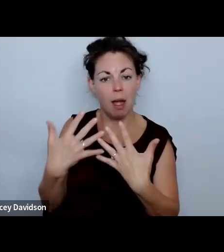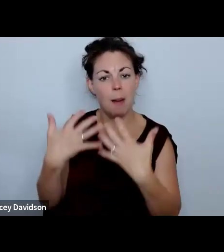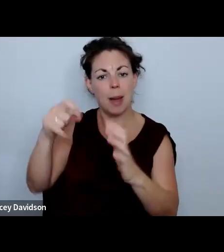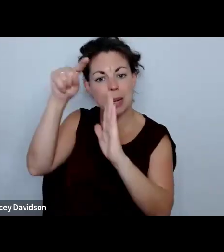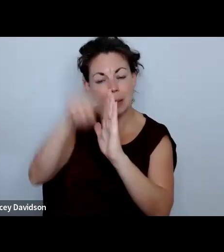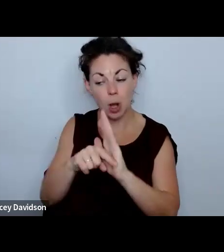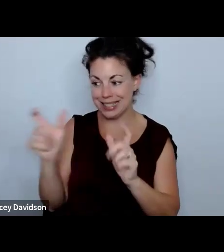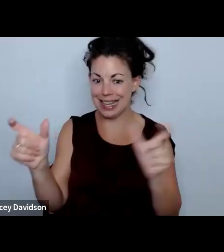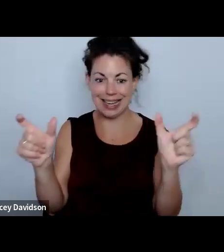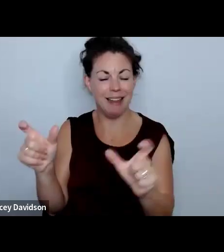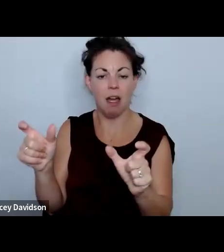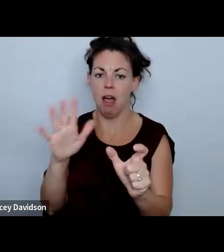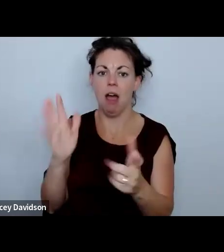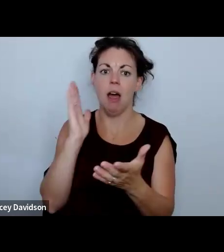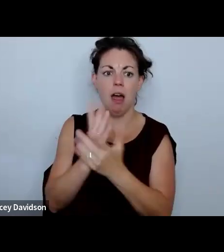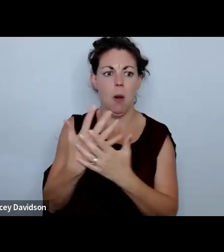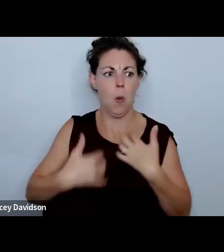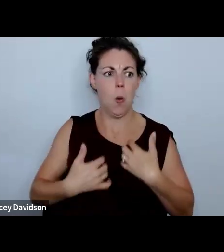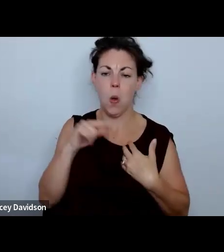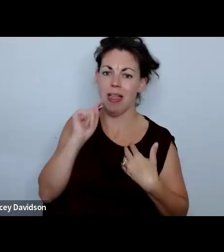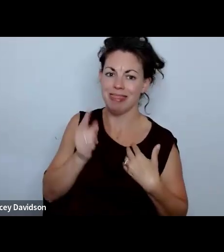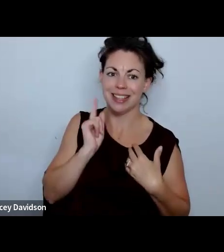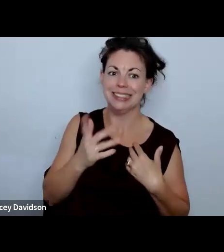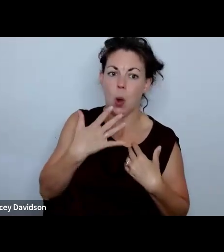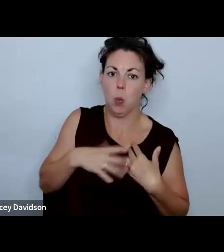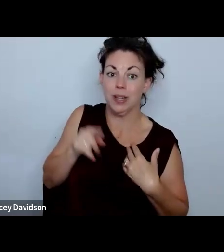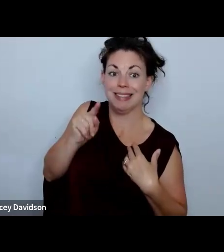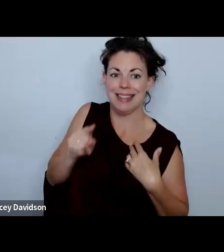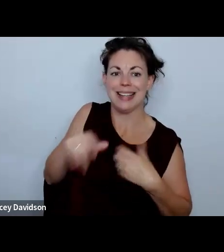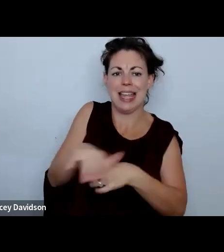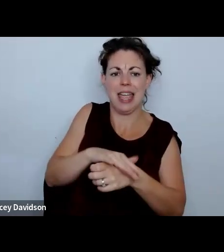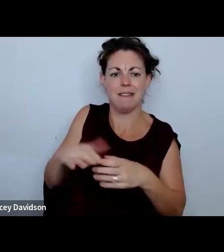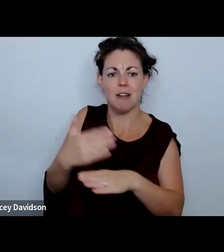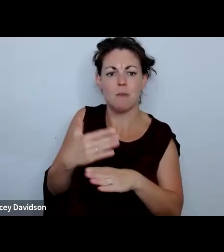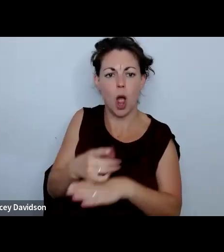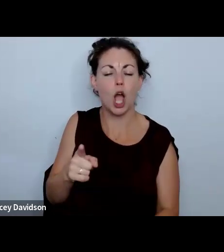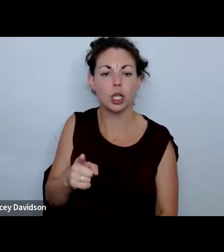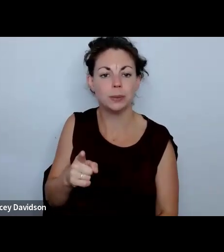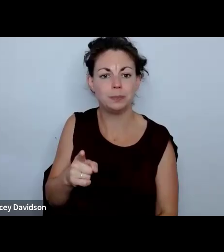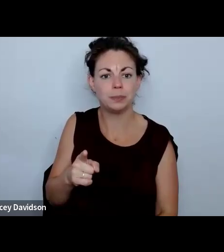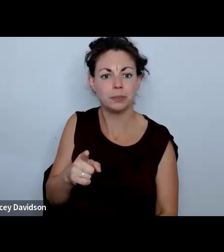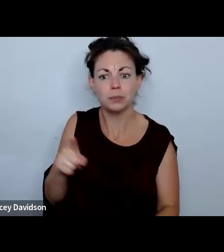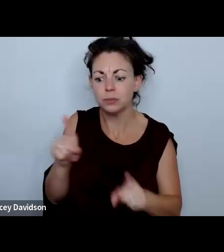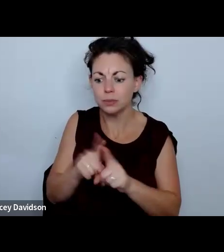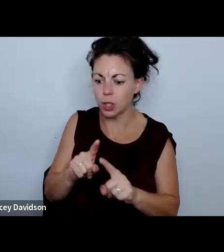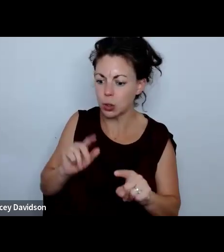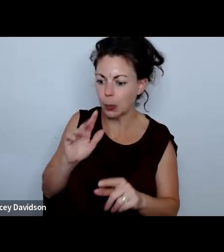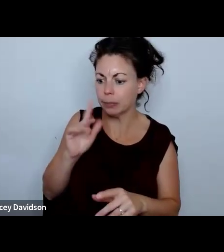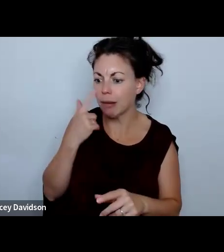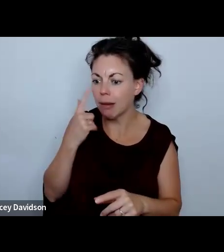I had several more internships. Unfortunately, I found that while I was quite successful in securing